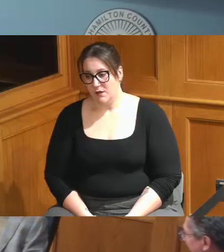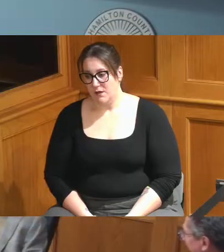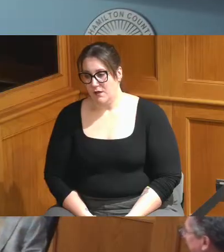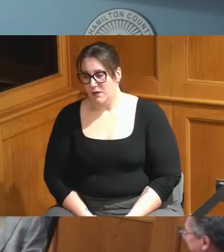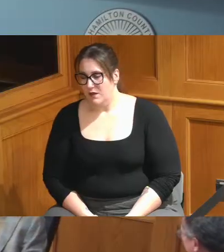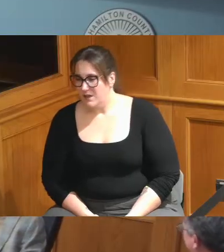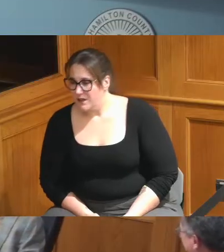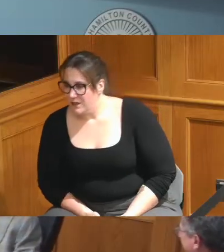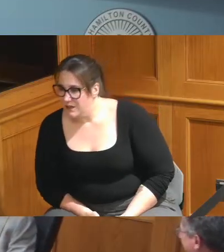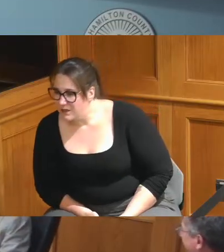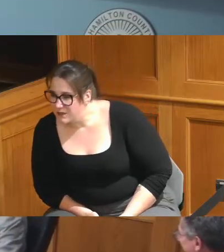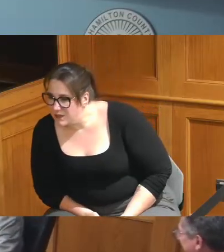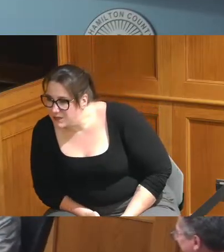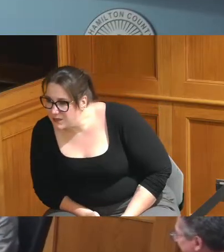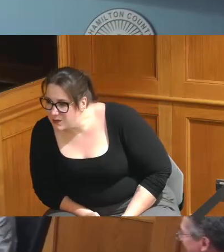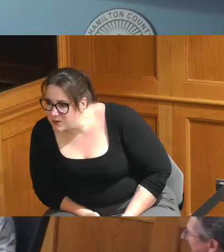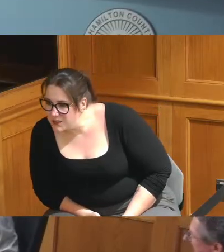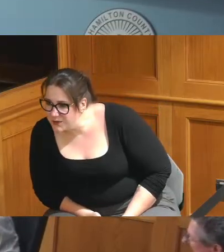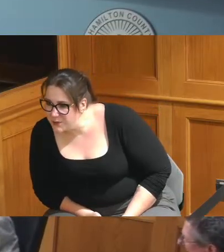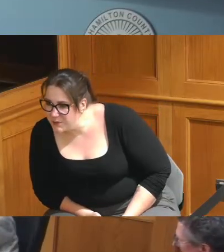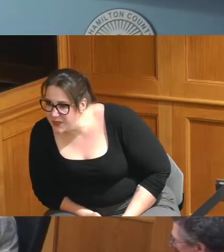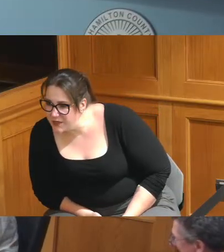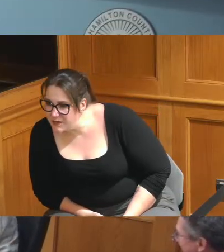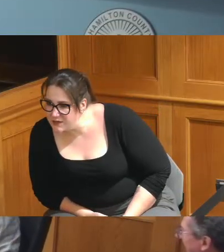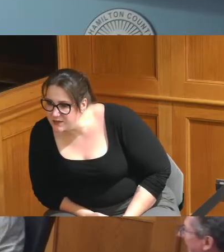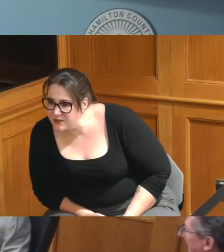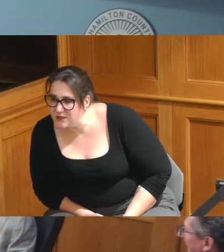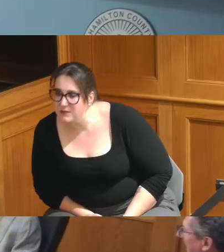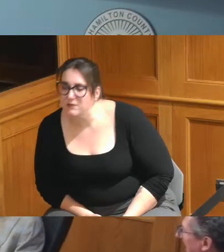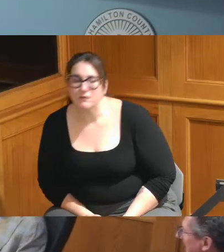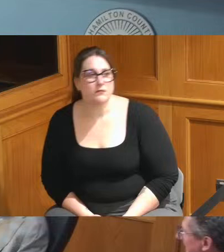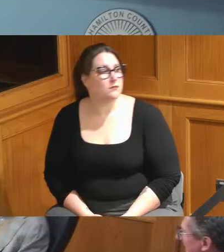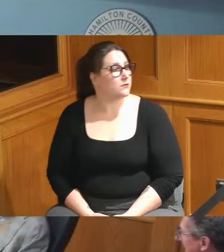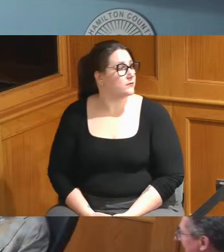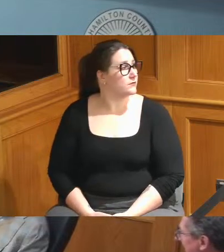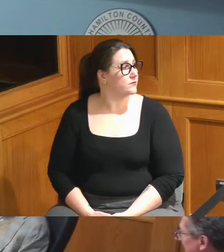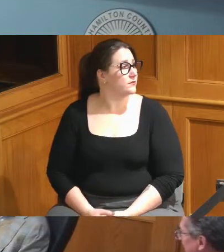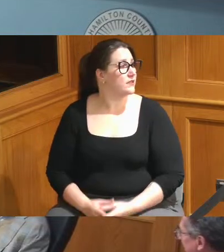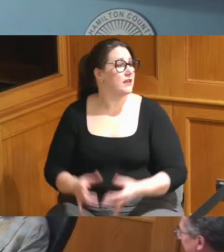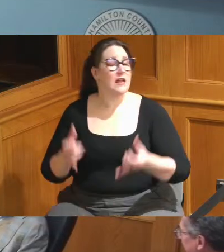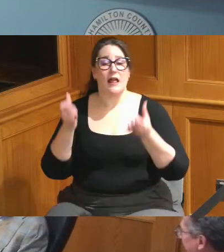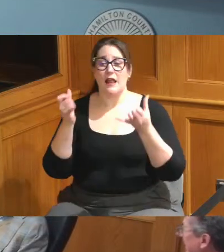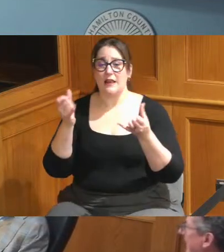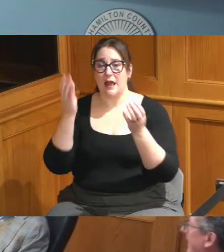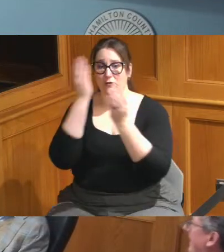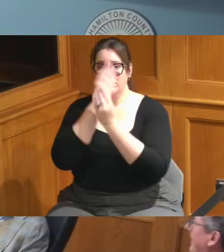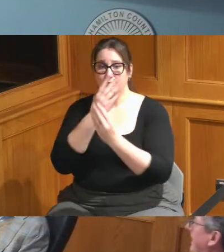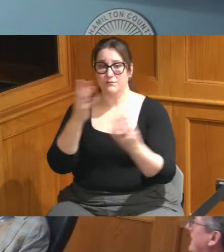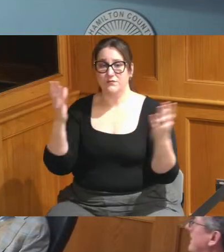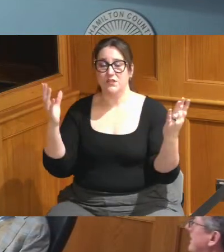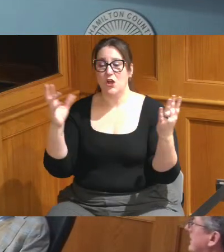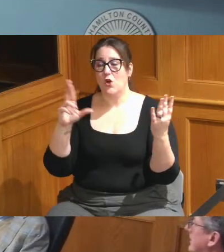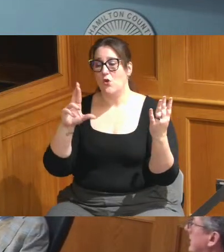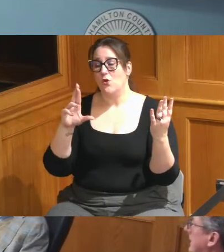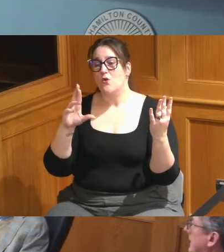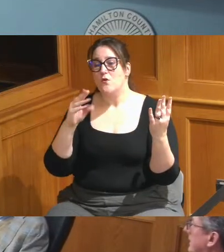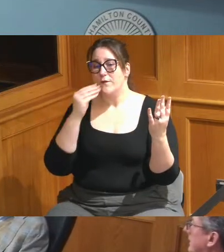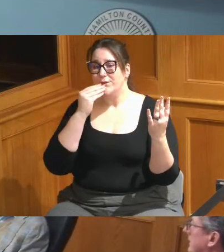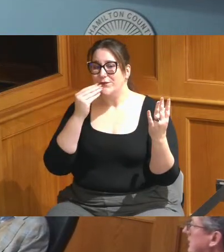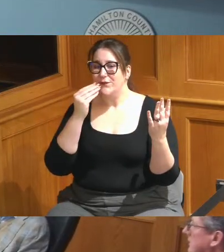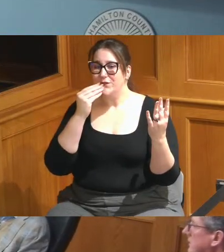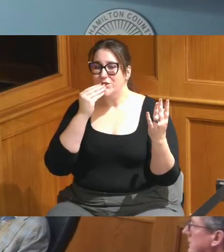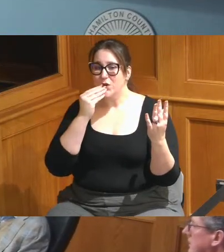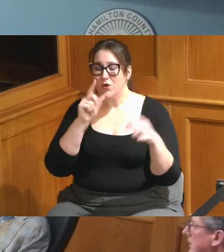you. I also want to make sure everybody knows there is a reception at 1:30 for